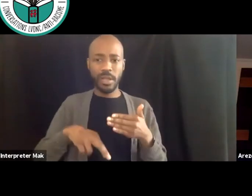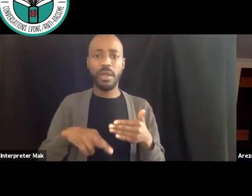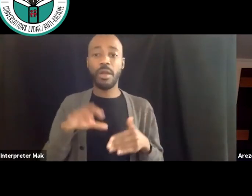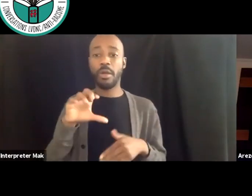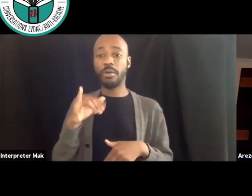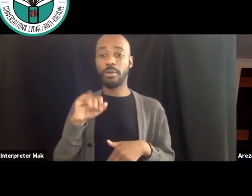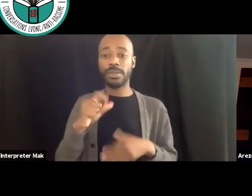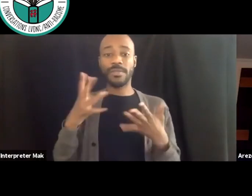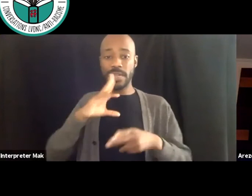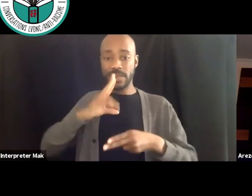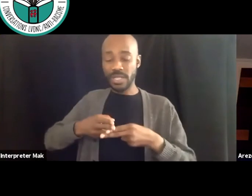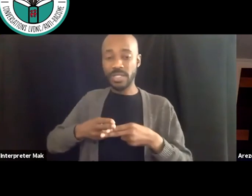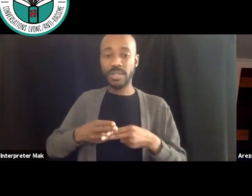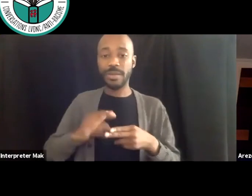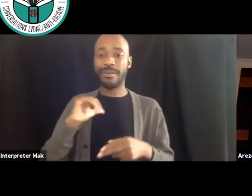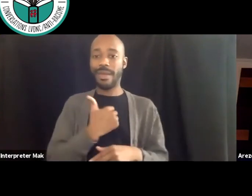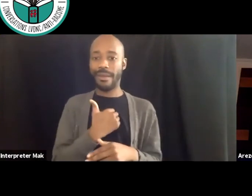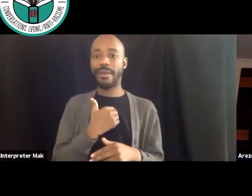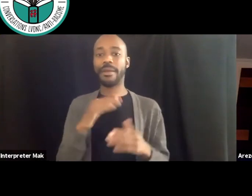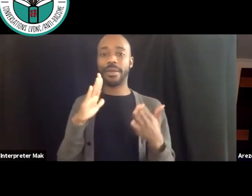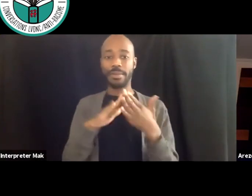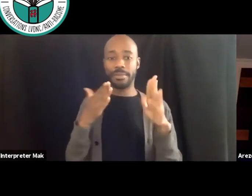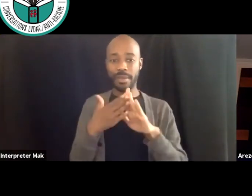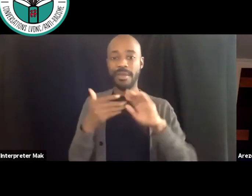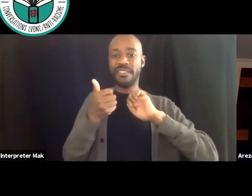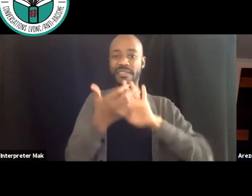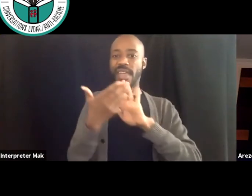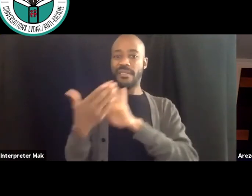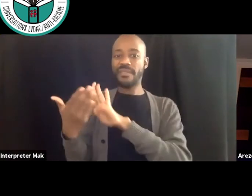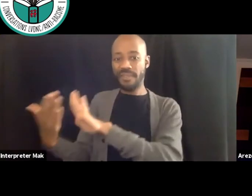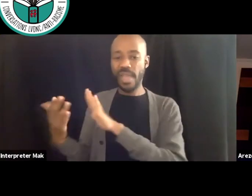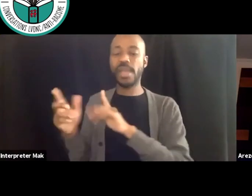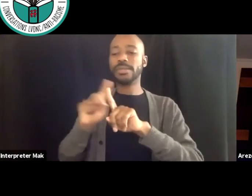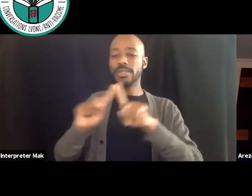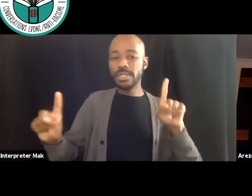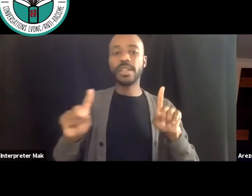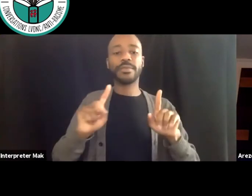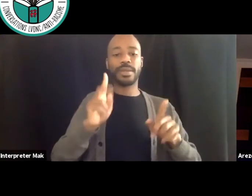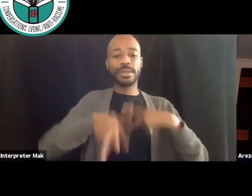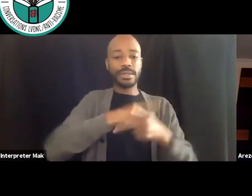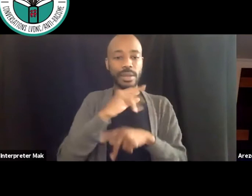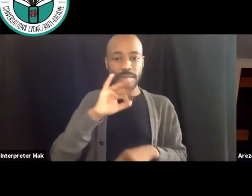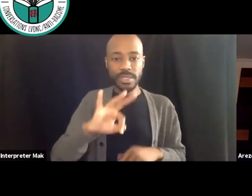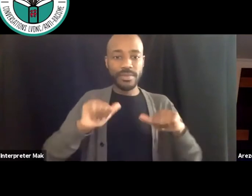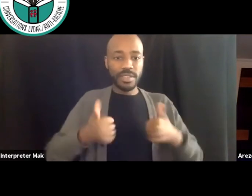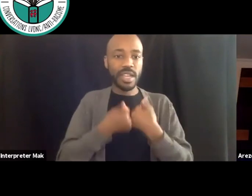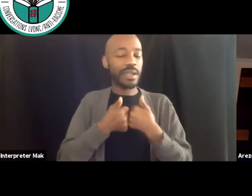the fact that our communities face completely different sets of challenges, that cannot necessarily be adverse